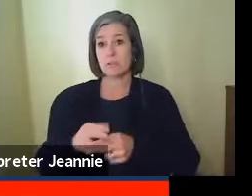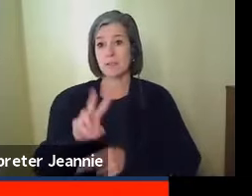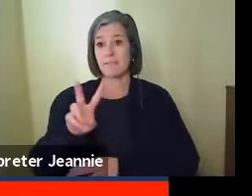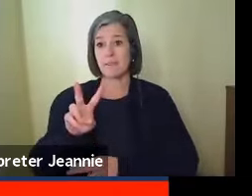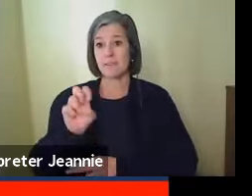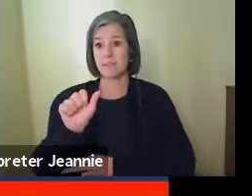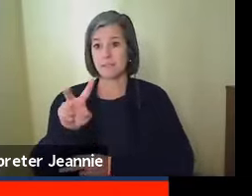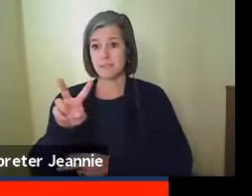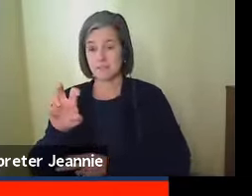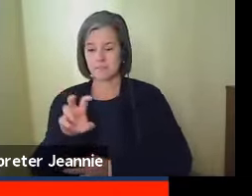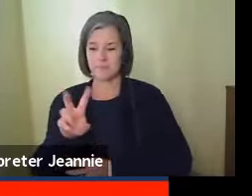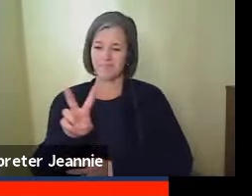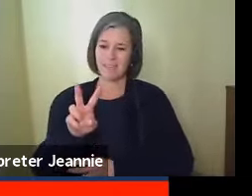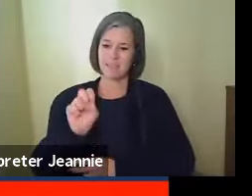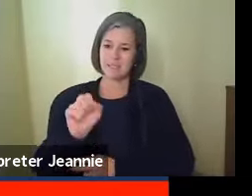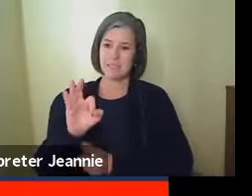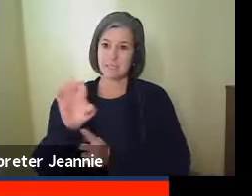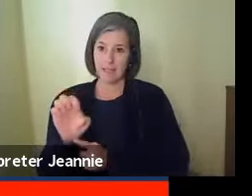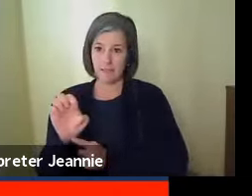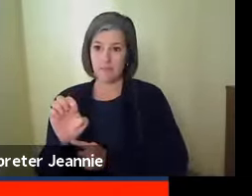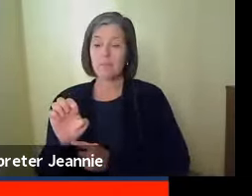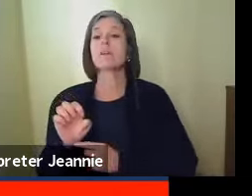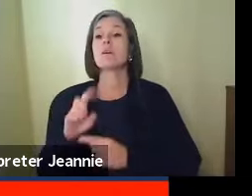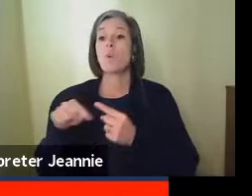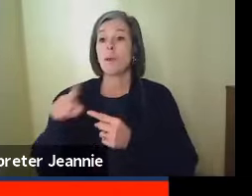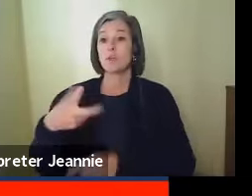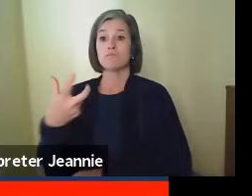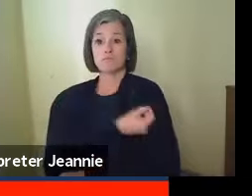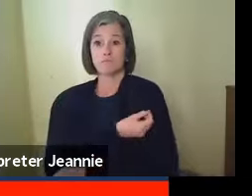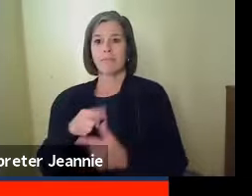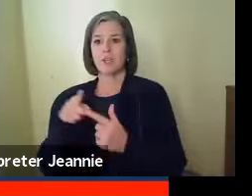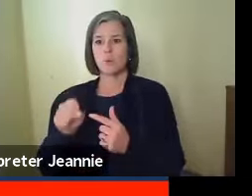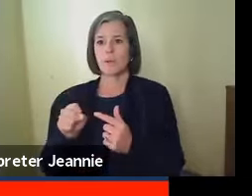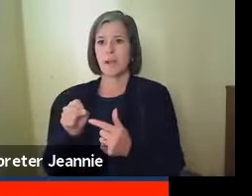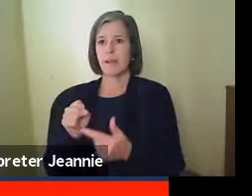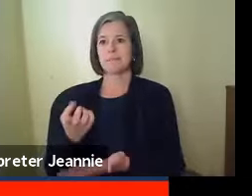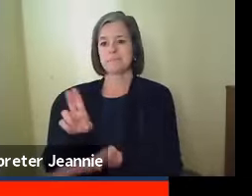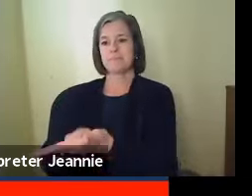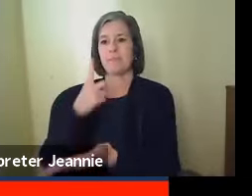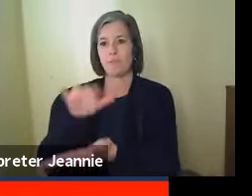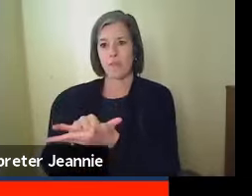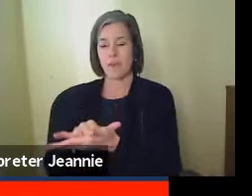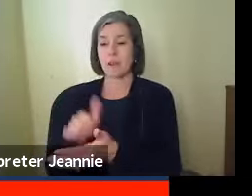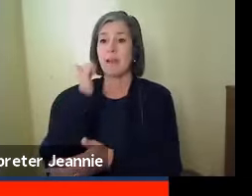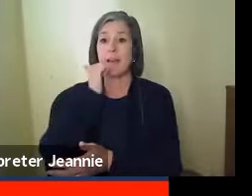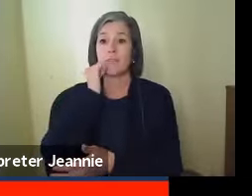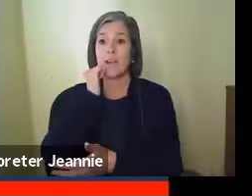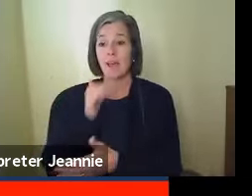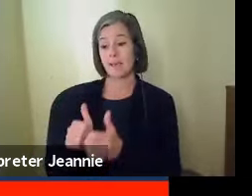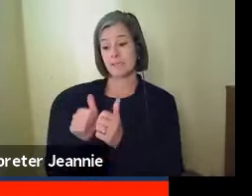when you get a vaccine you can opt into the V-Safe program and everyday you get a text message that pings you and says how are you feeling today